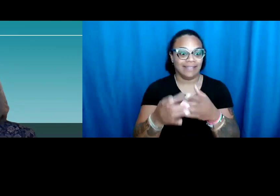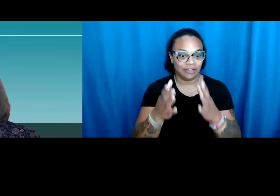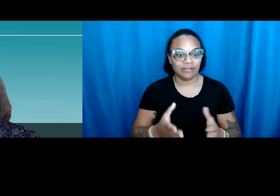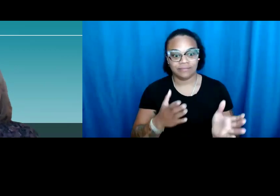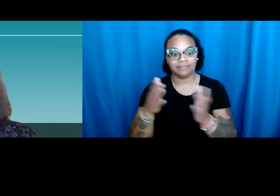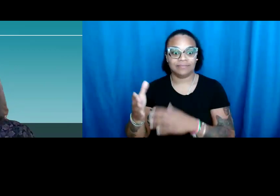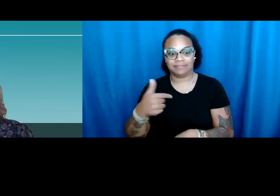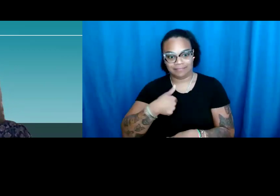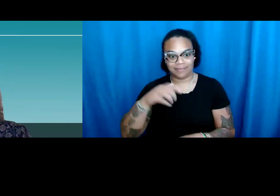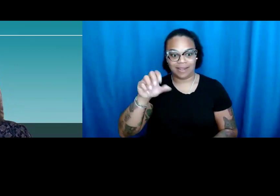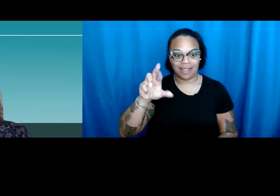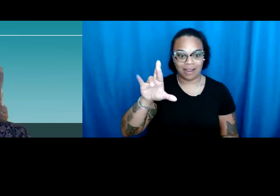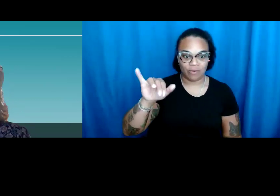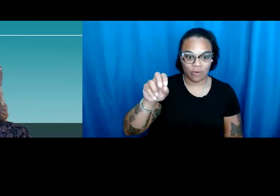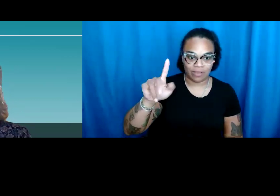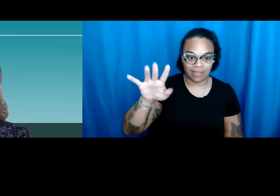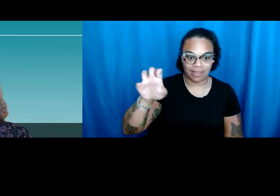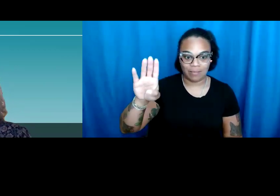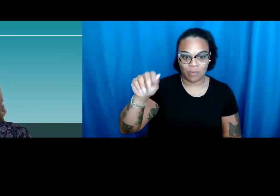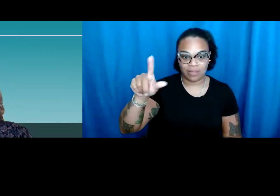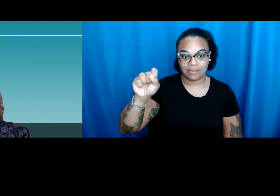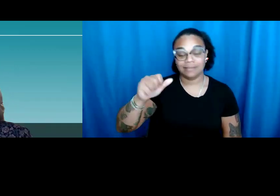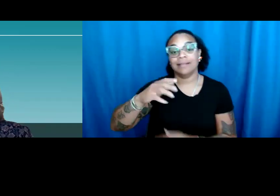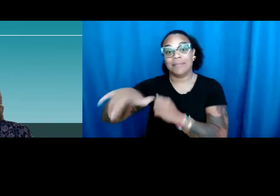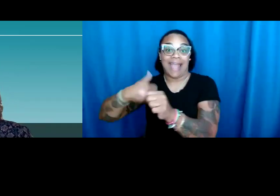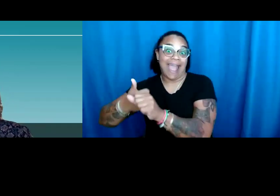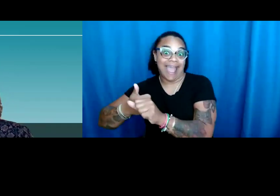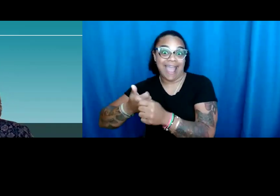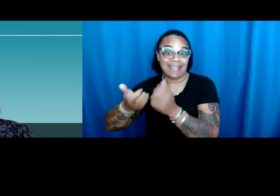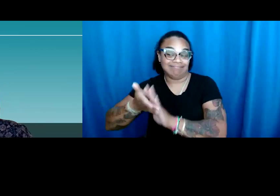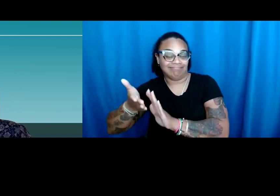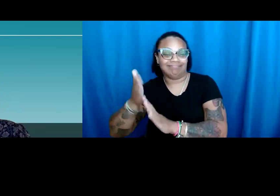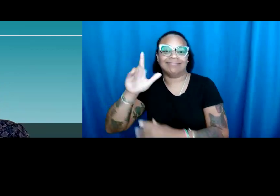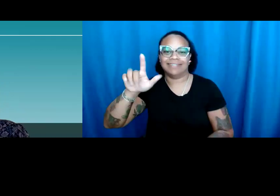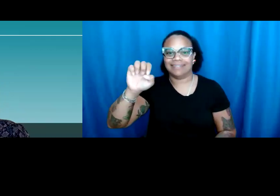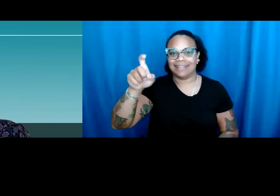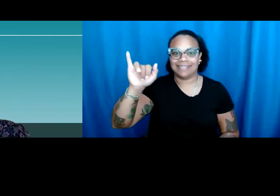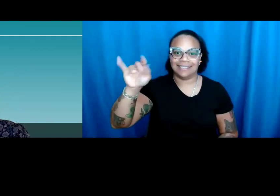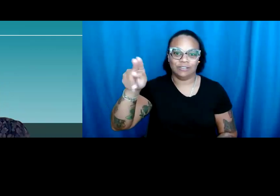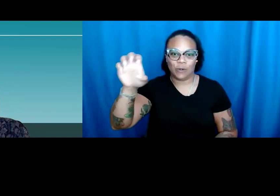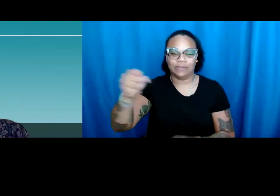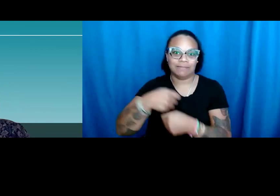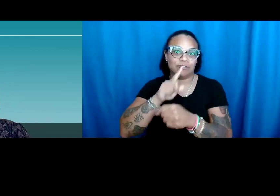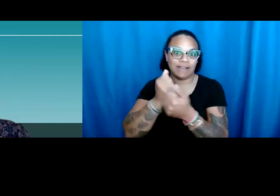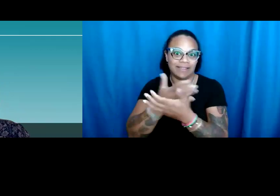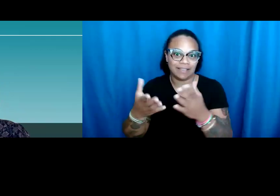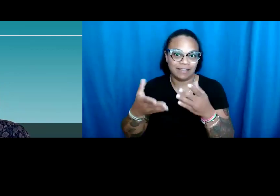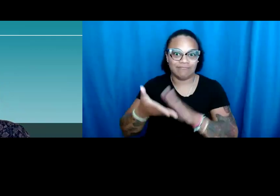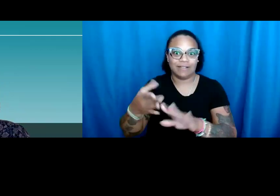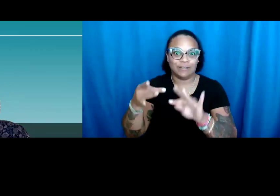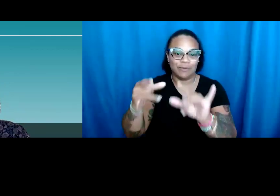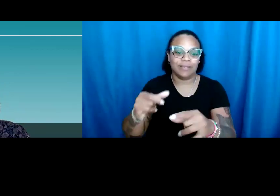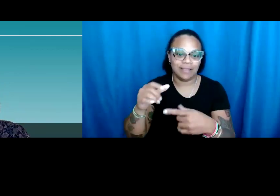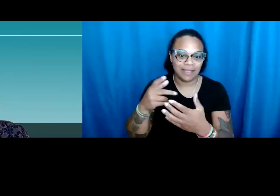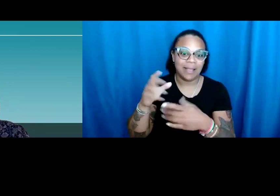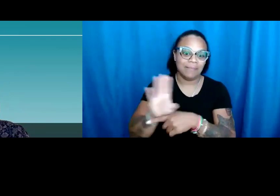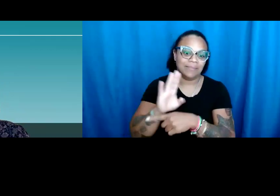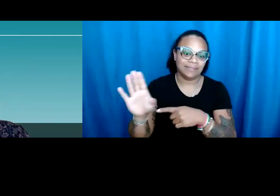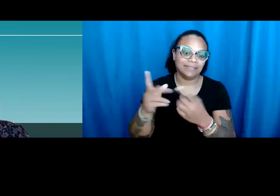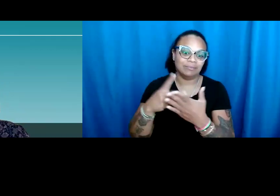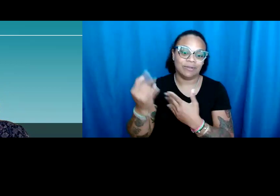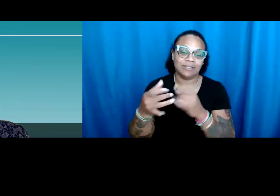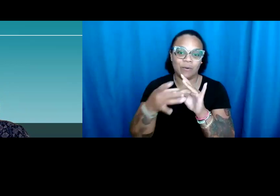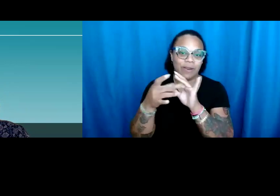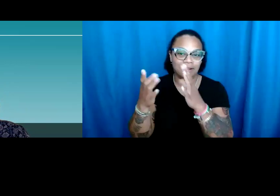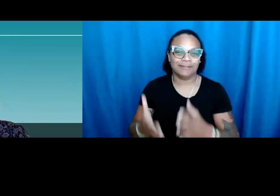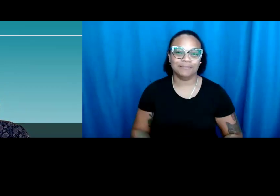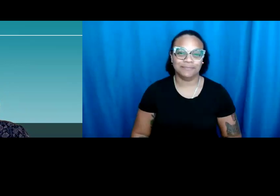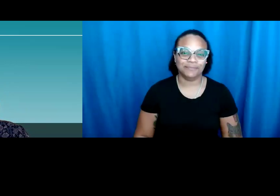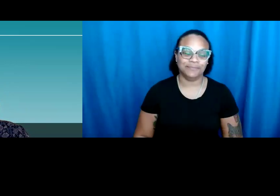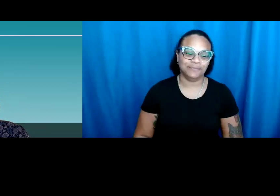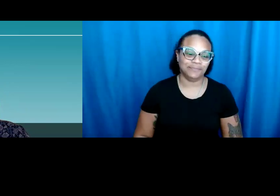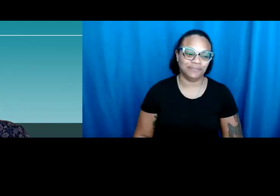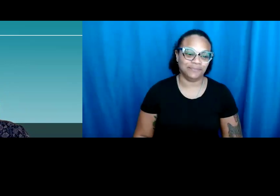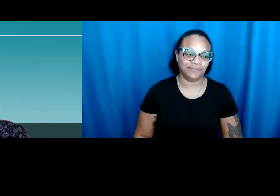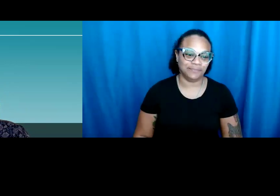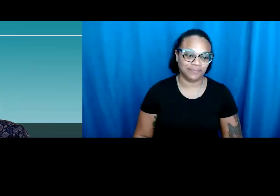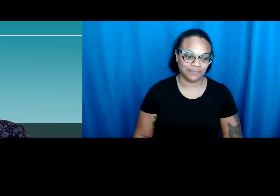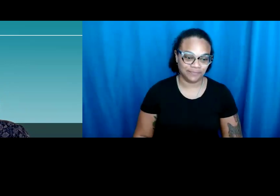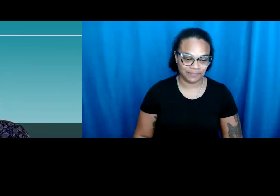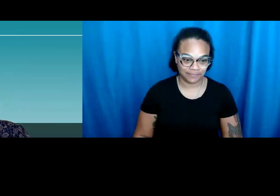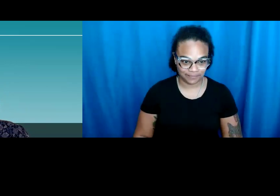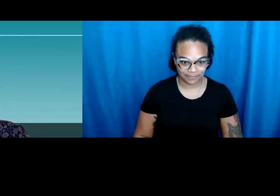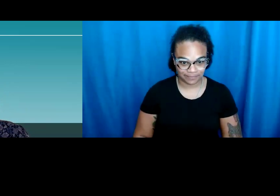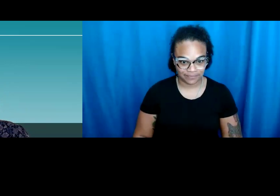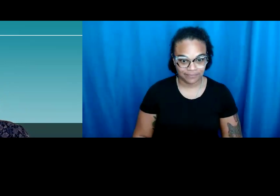That brings us to the end of the presentation.